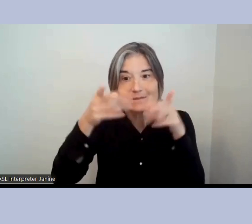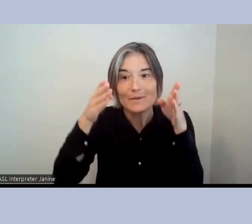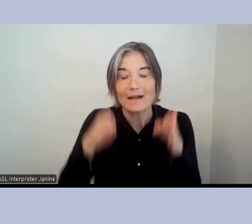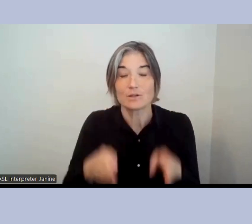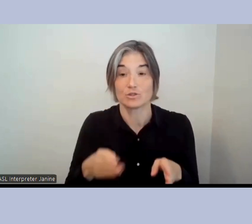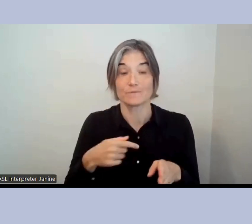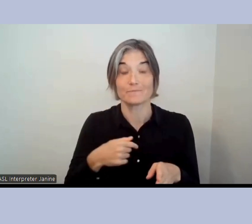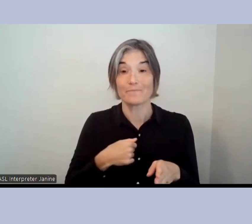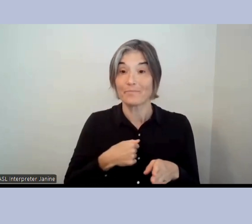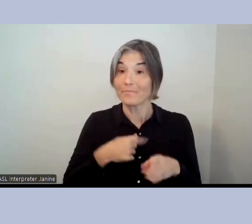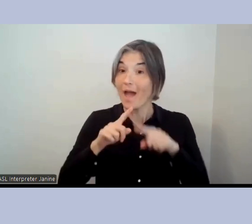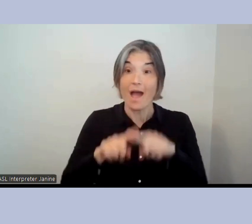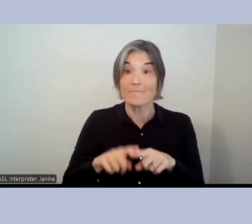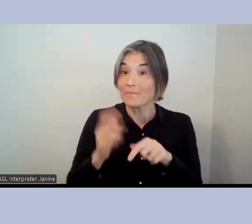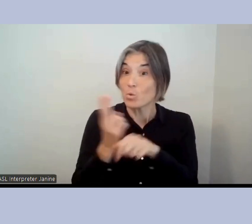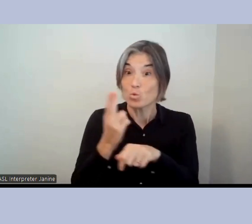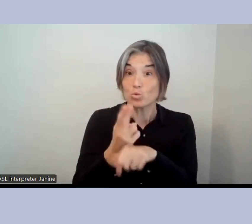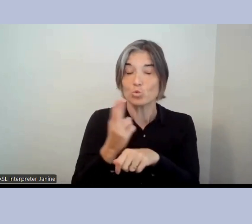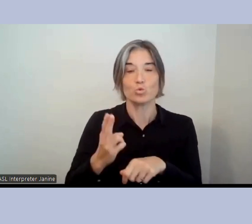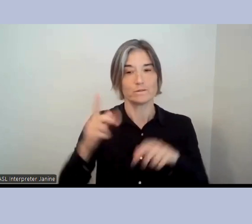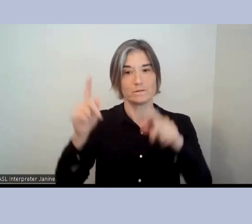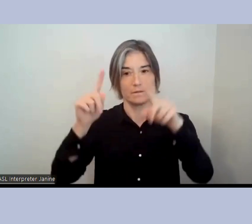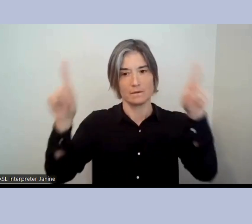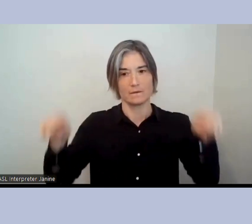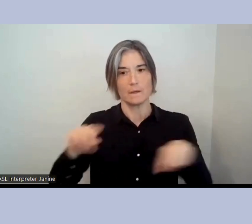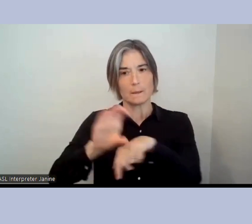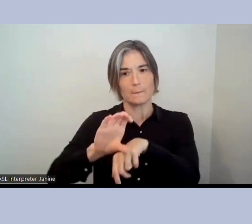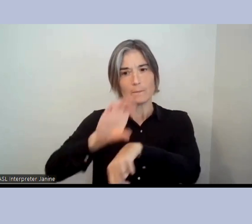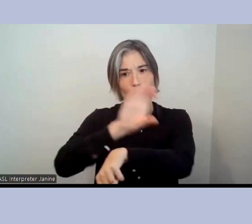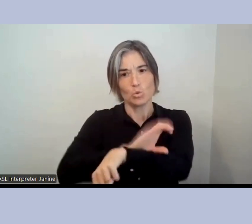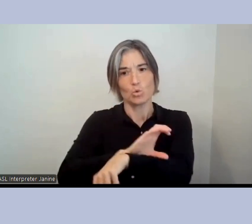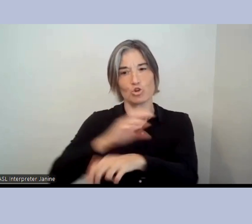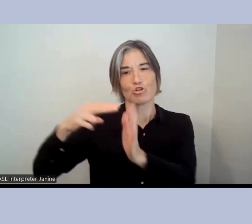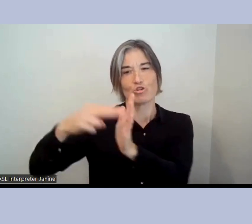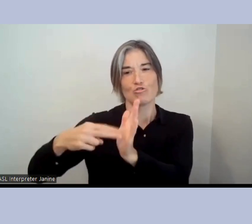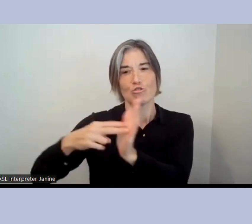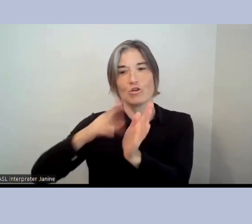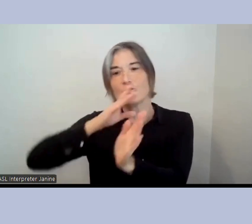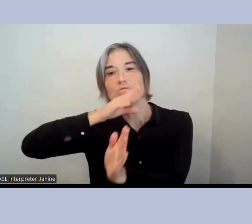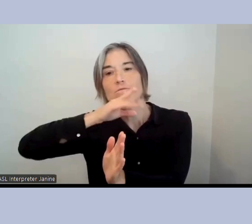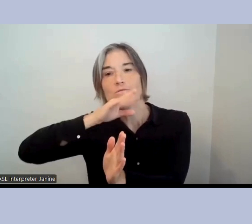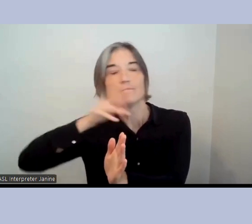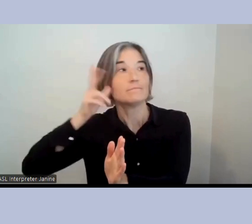to be able to perform the functions of my job. Some of the tasks that I have to do include